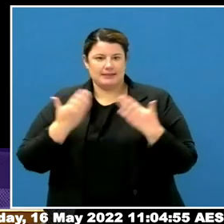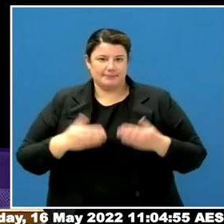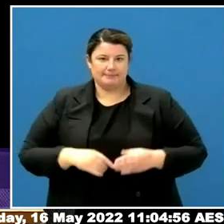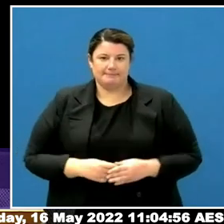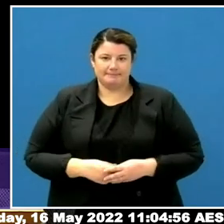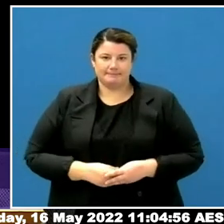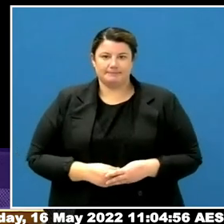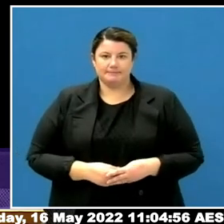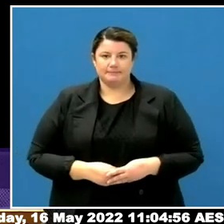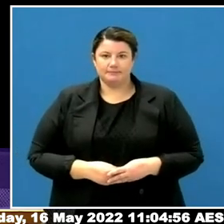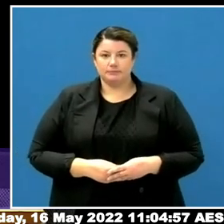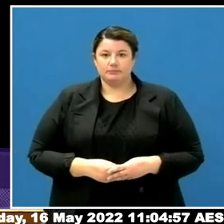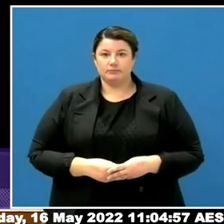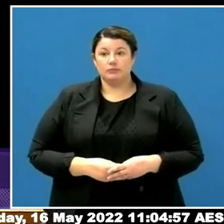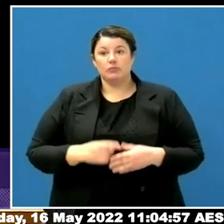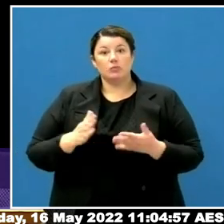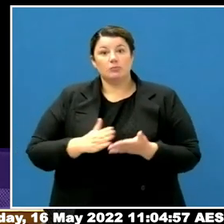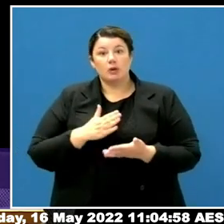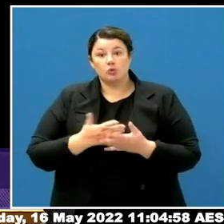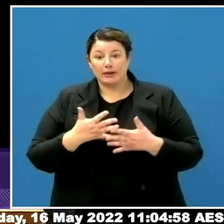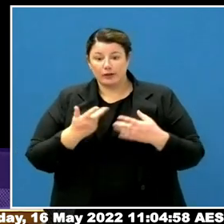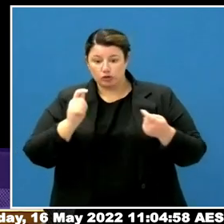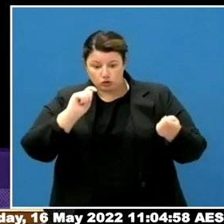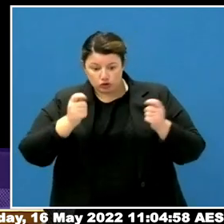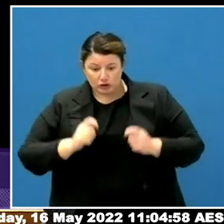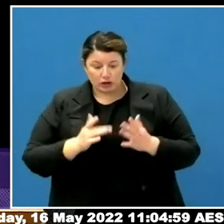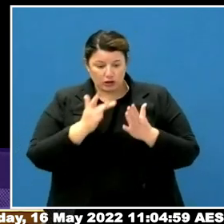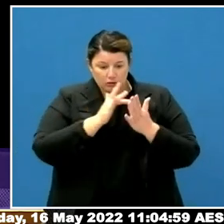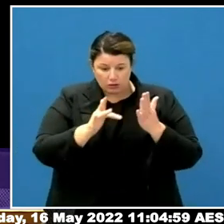This will allow for any redactions that need to be made in order to protect the identity